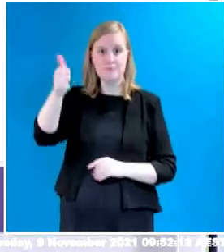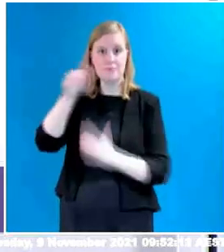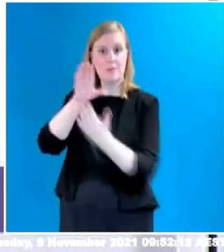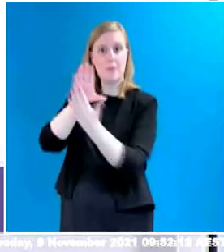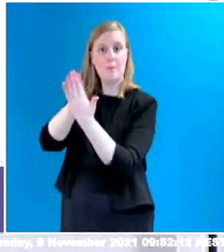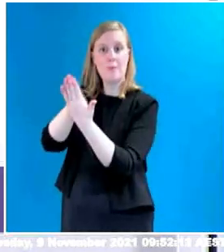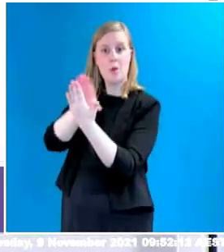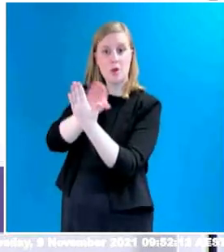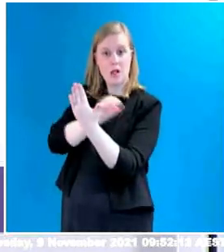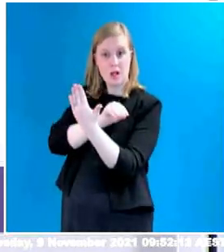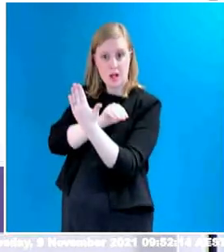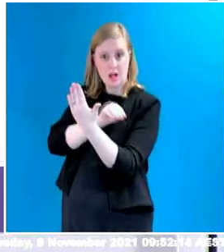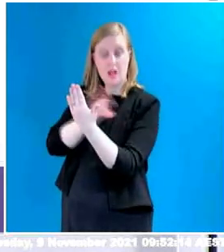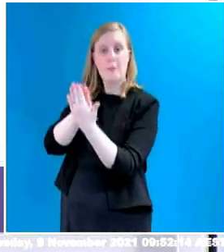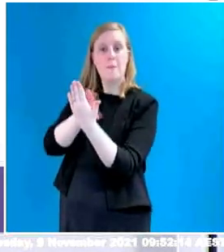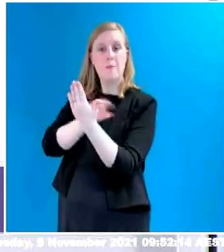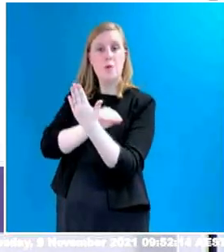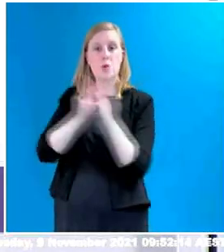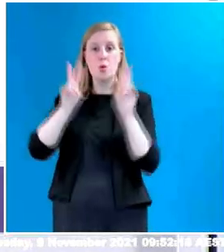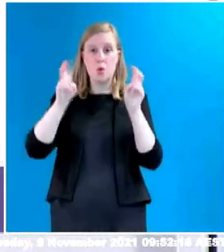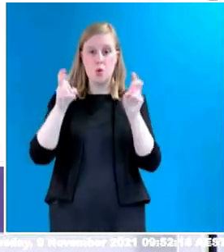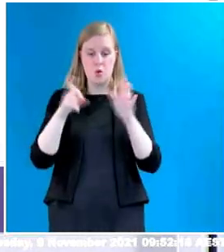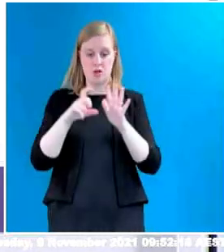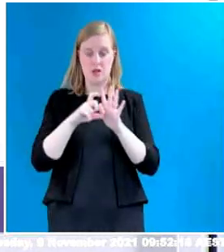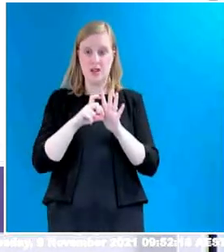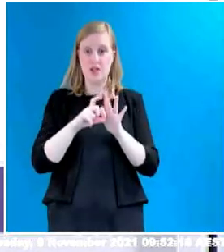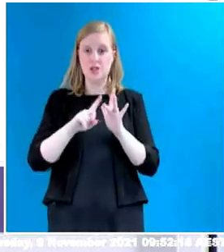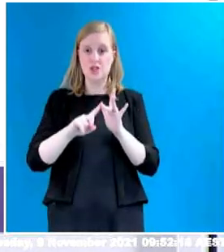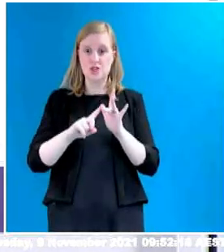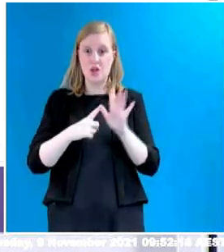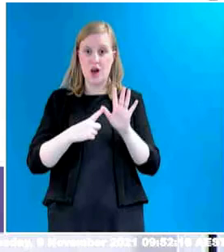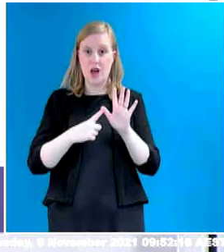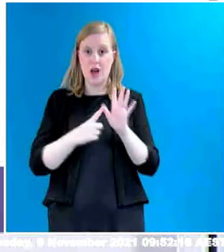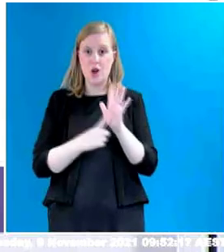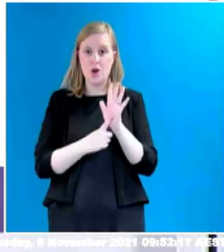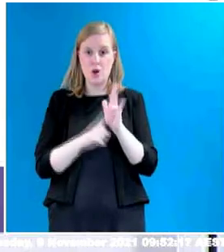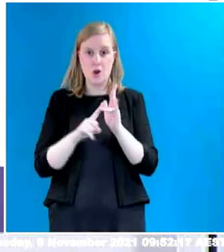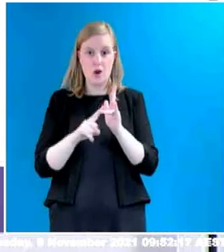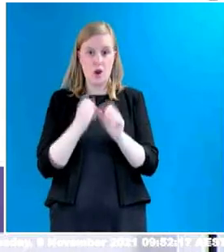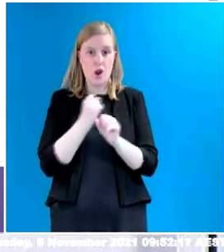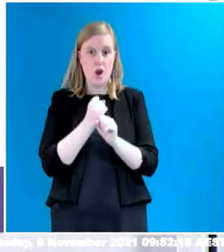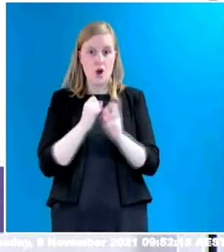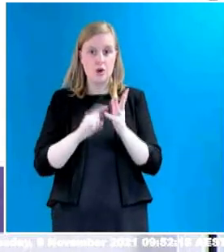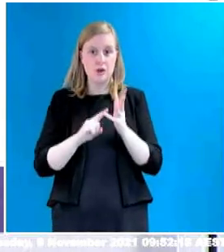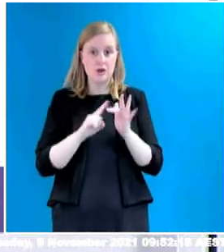called a dialogue model. Is that the approach the ACT took? Yes.